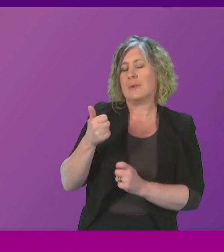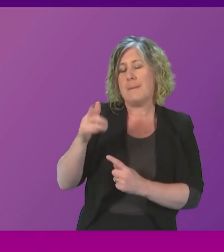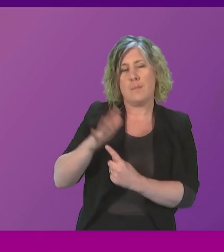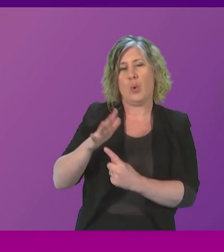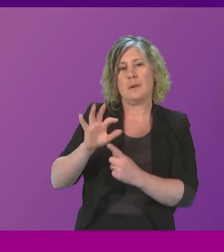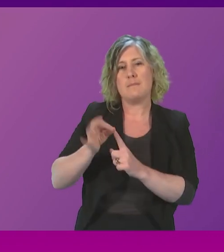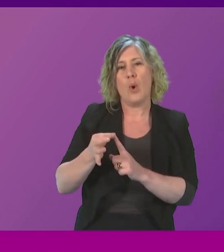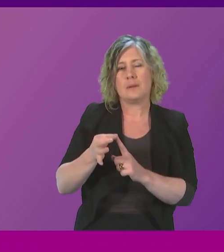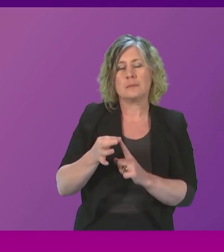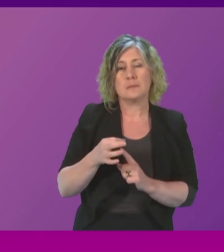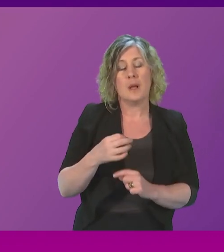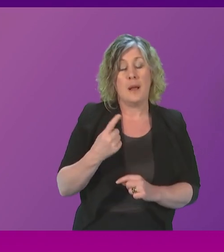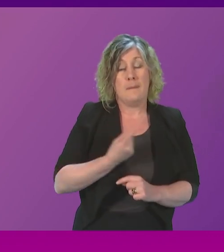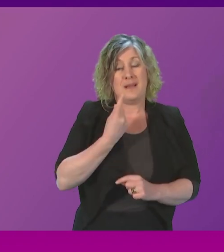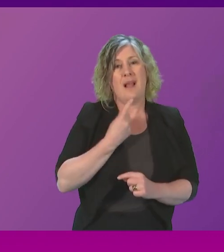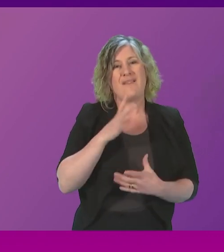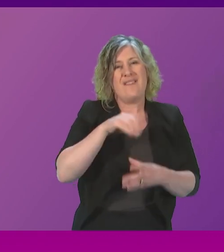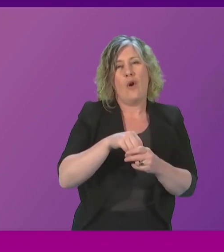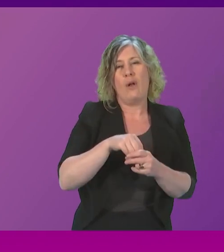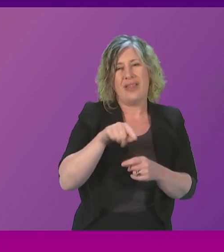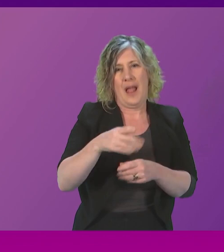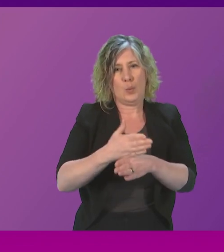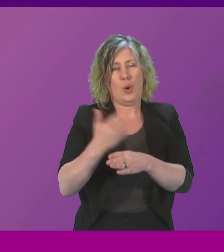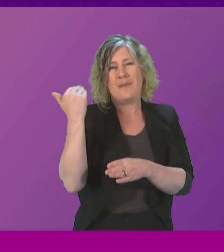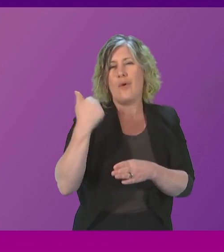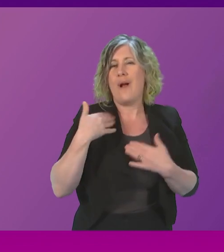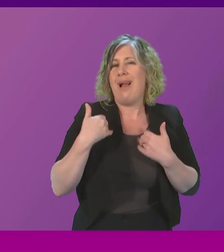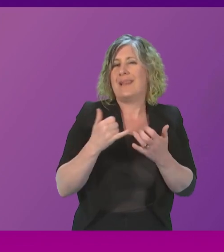I was involved with that work in my role as health secretary, and, in a previous role,